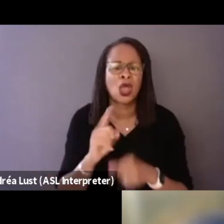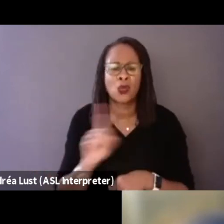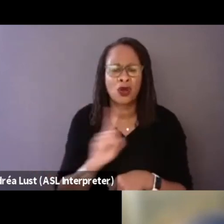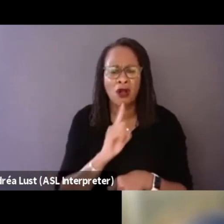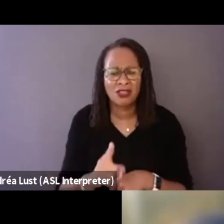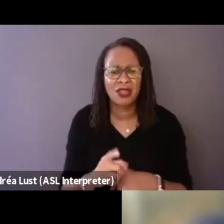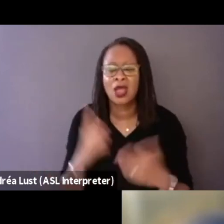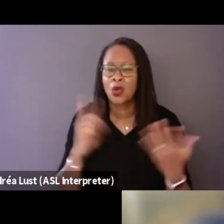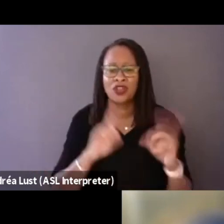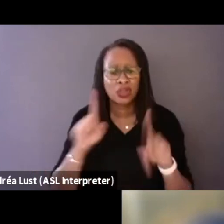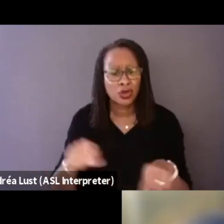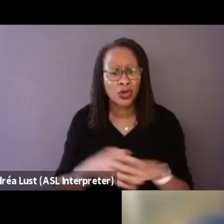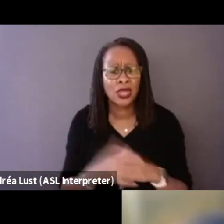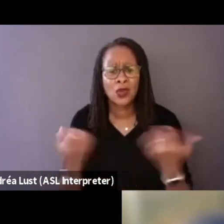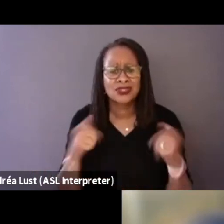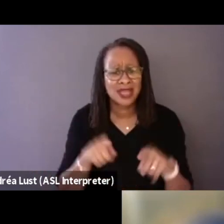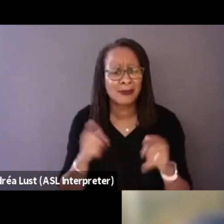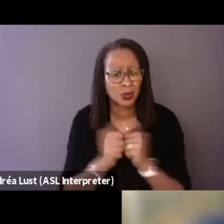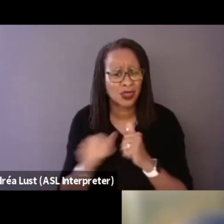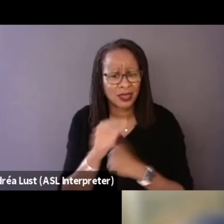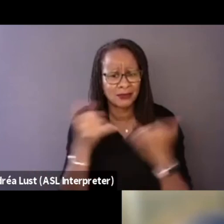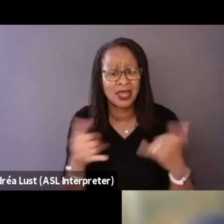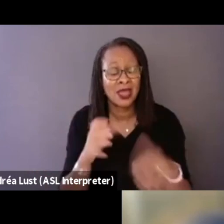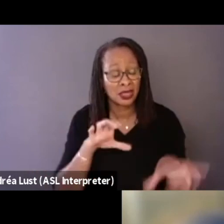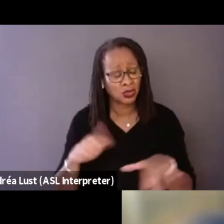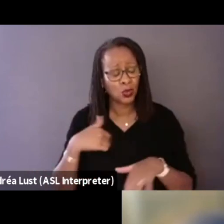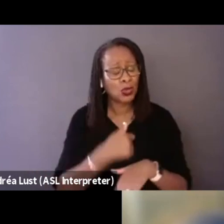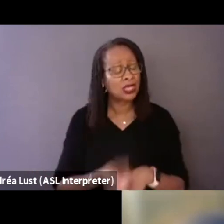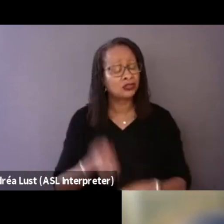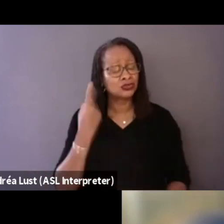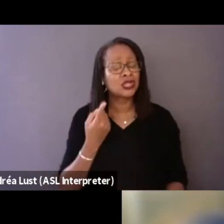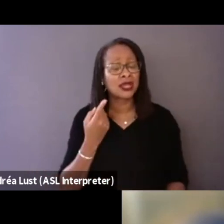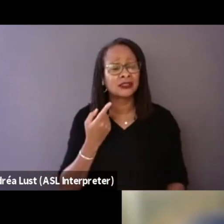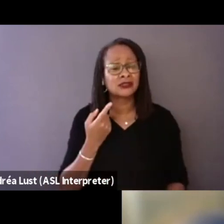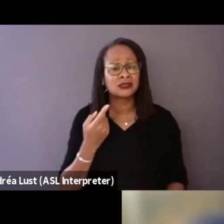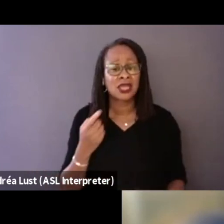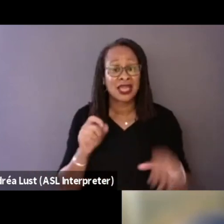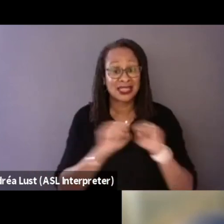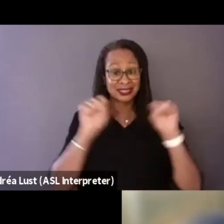where are they going, and what's happening with them. And do we understand, you know... Is the system-